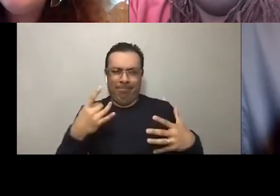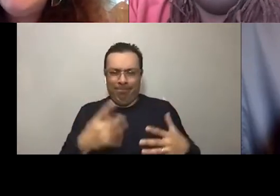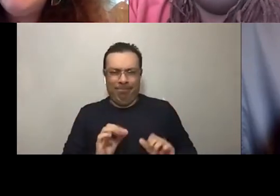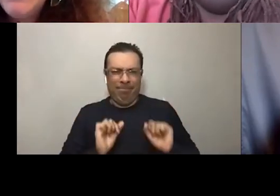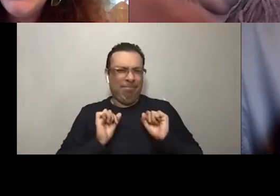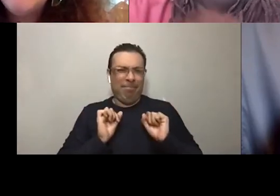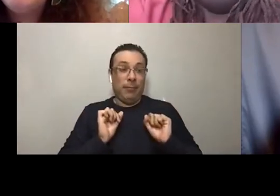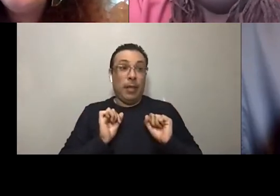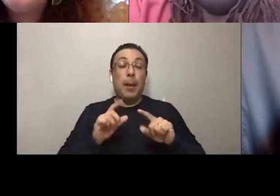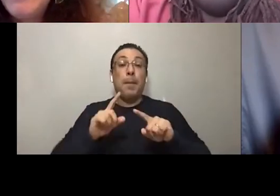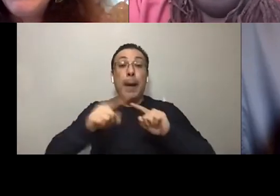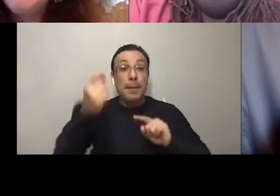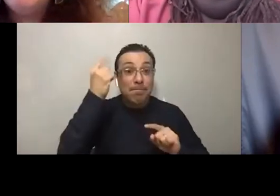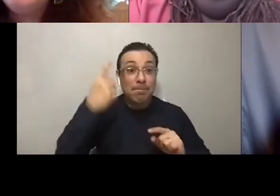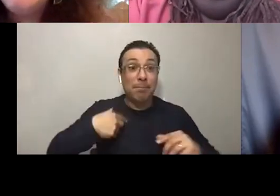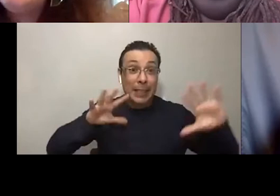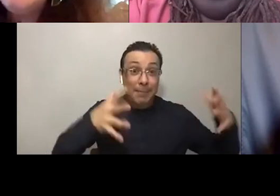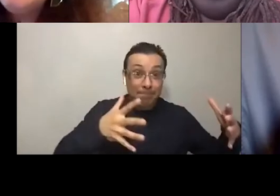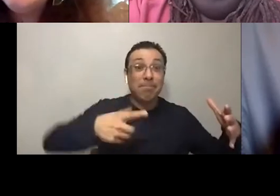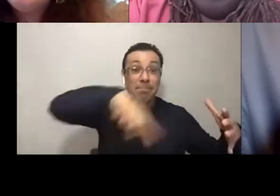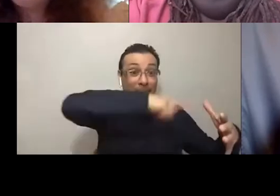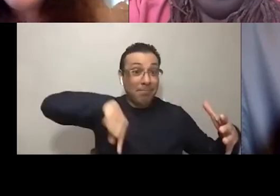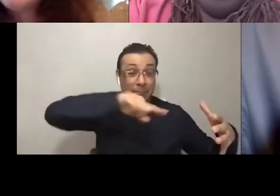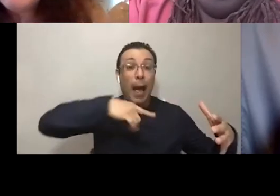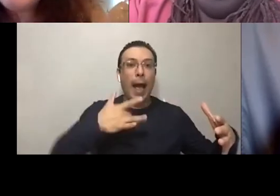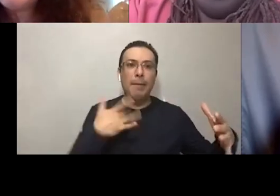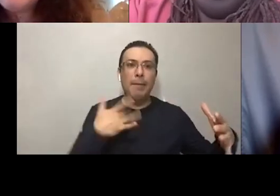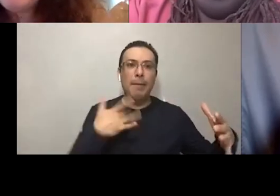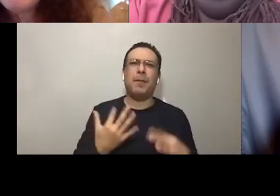and the most liberated in those instances versus when I’m totally by myself.